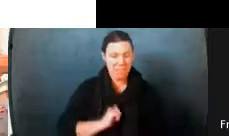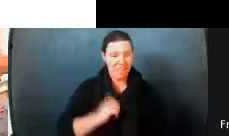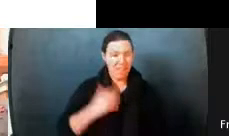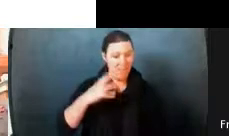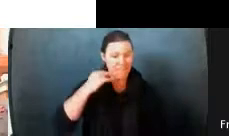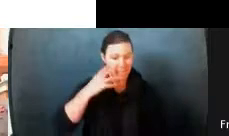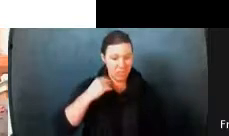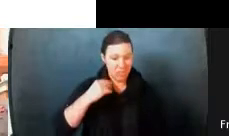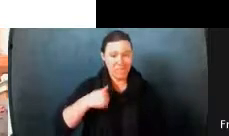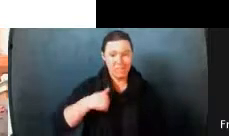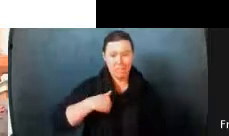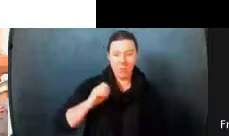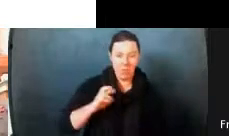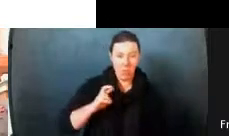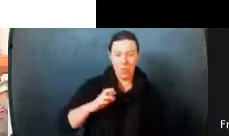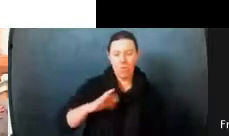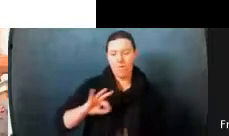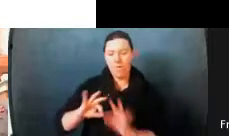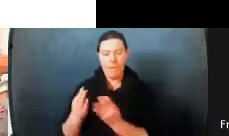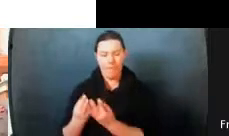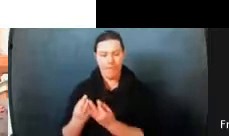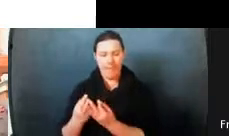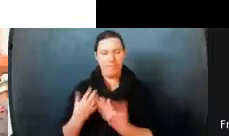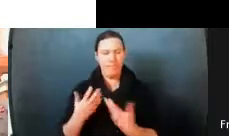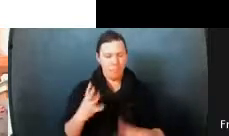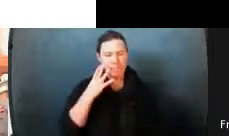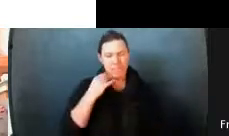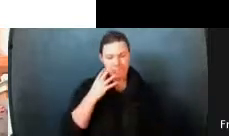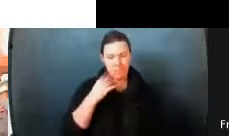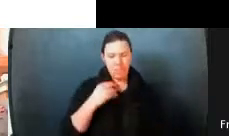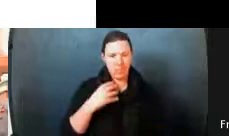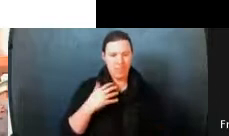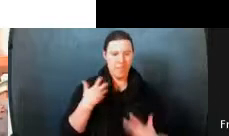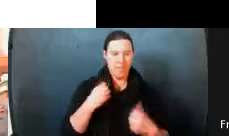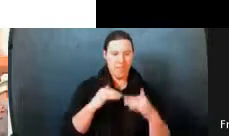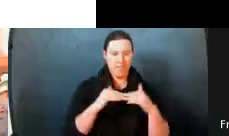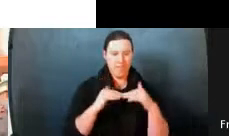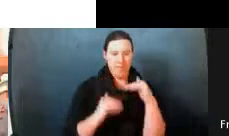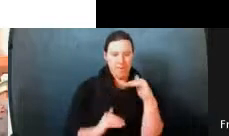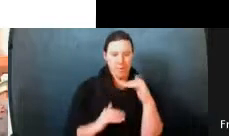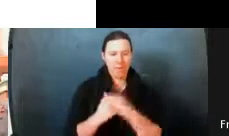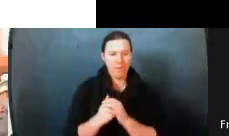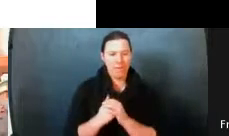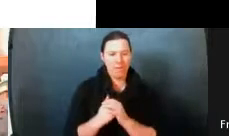And, but what I wanna talk about is how we can stop, frequently, even in nursing education,